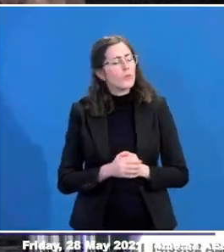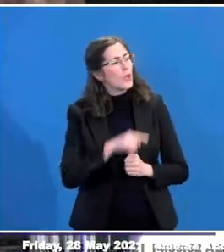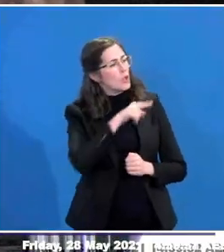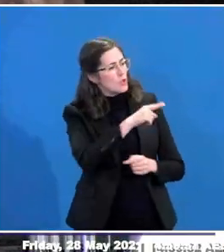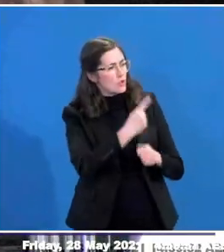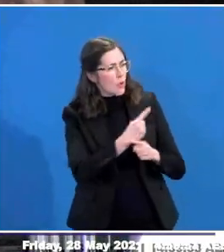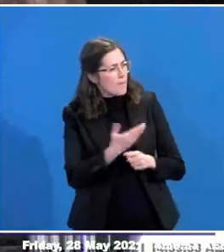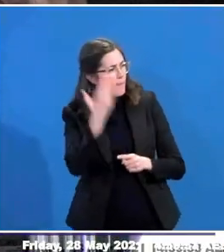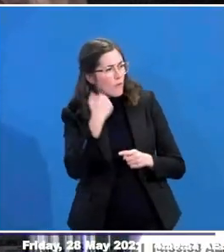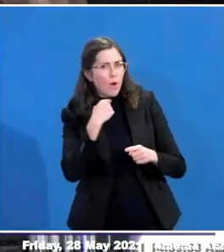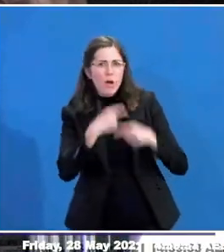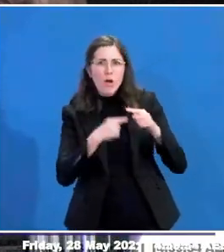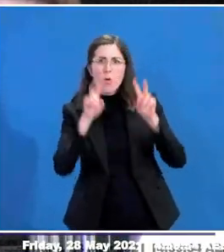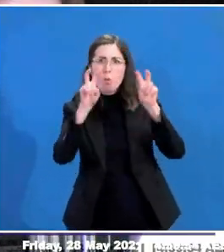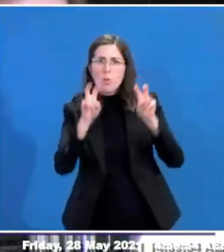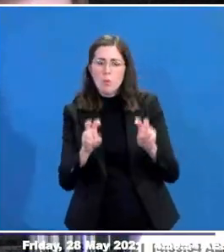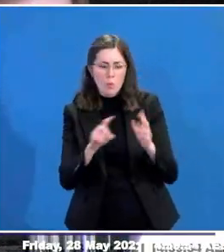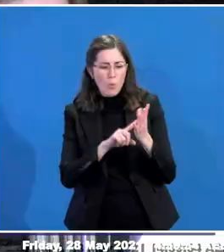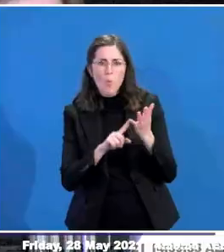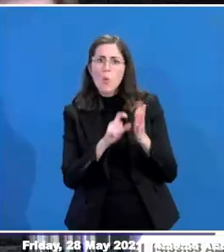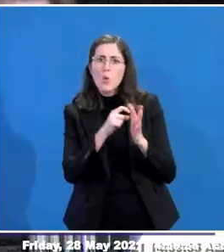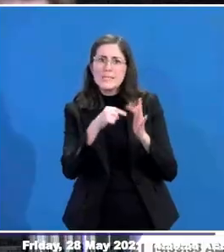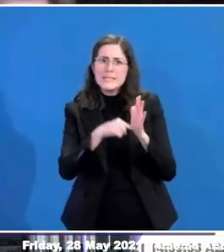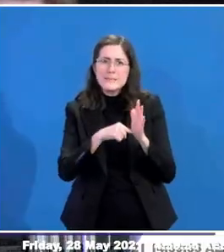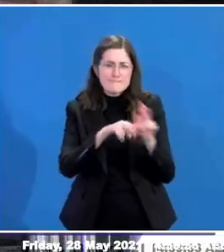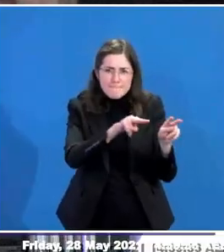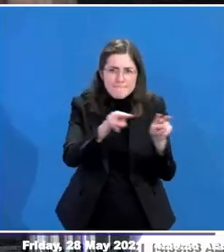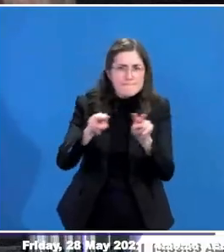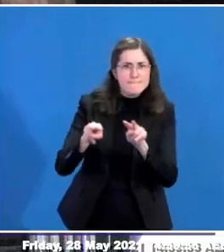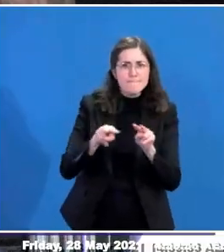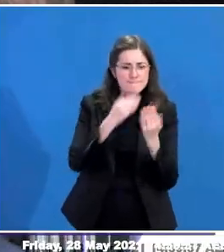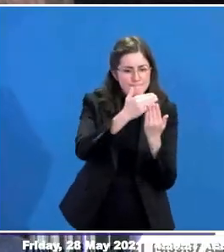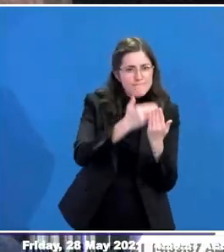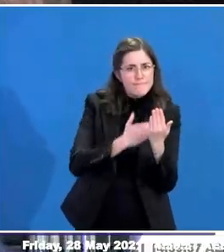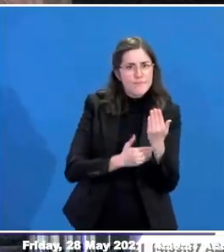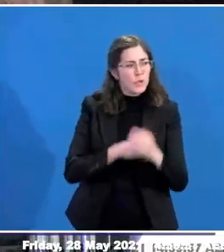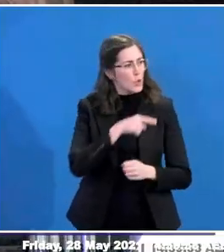I think in your supplementary statement you talk about a stage one audit